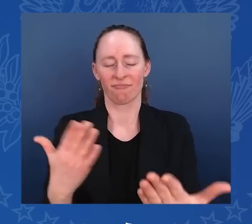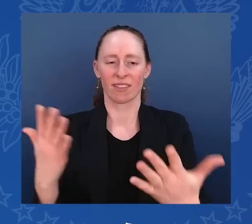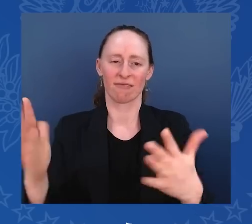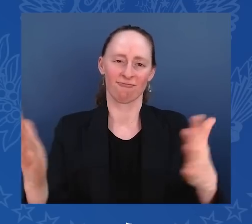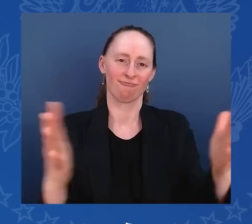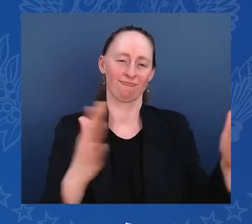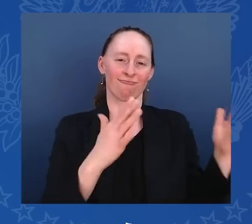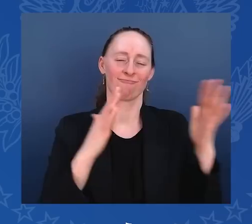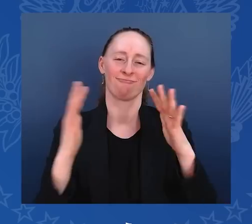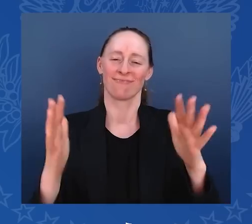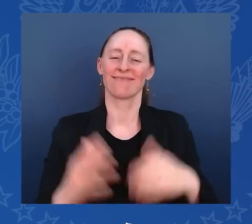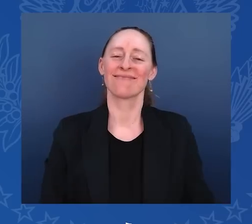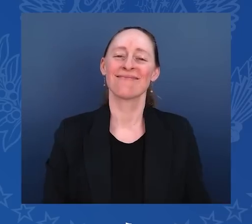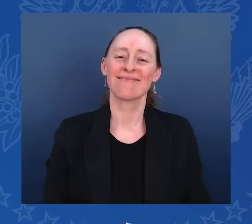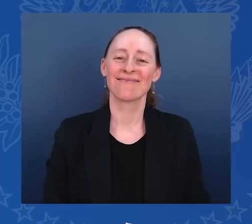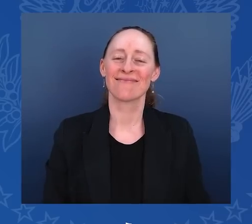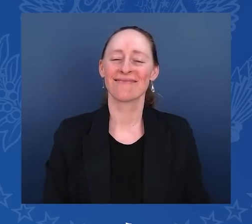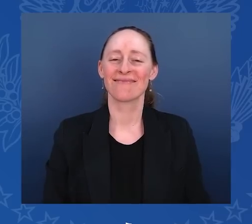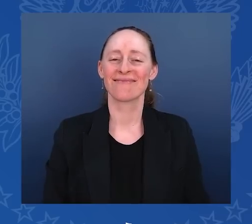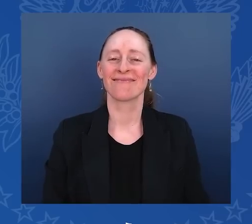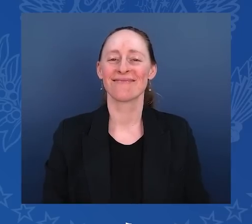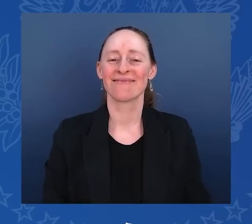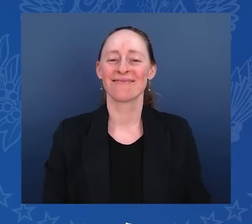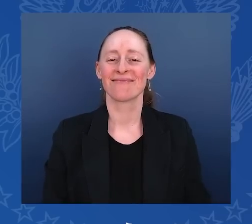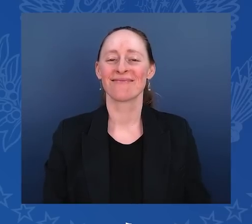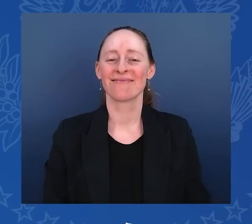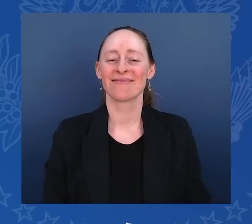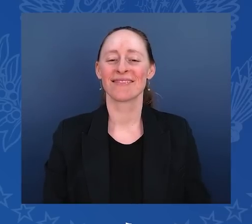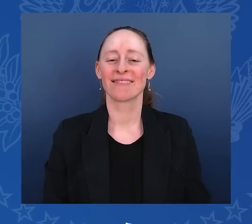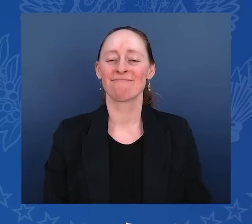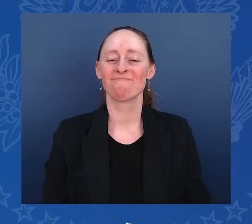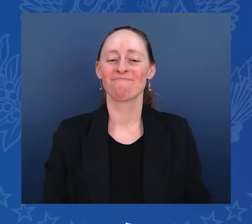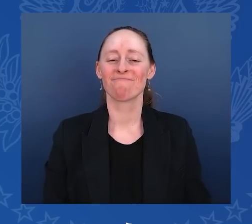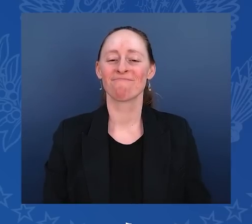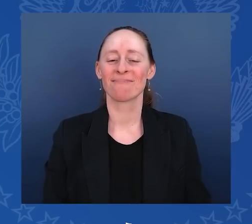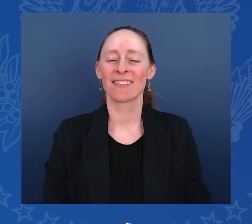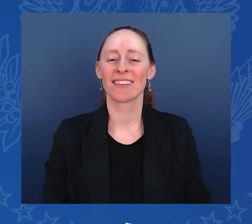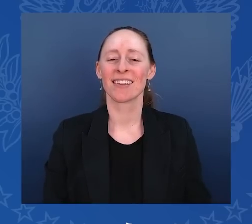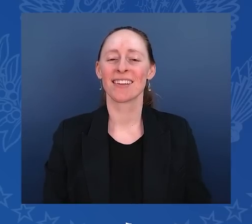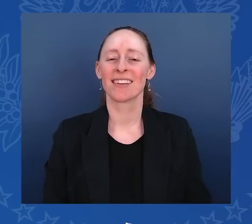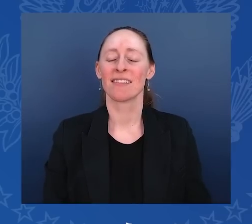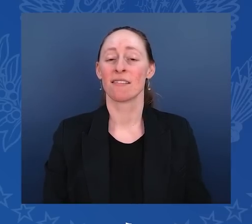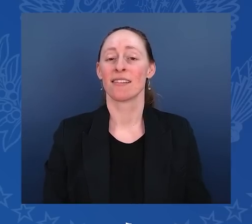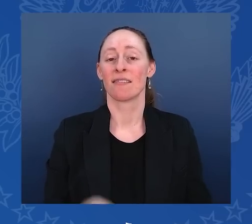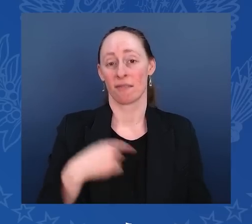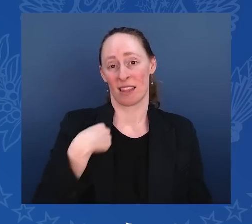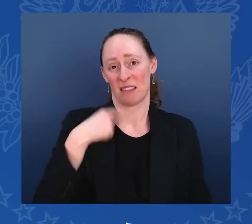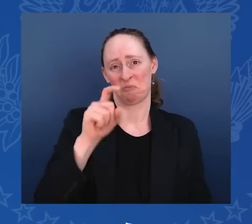And I would be remiss if I didn't note the amazing staff that brought us here as well on my side,